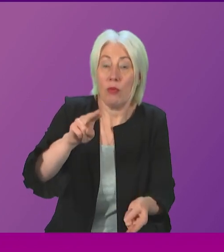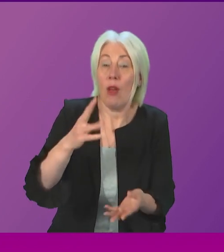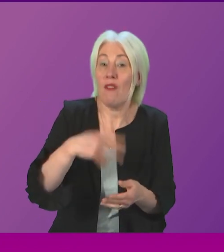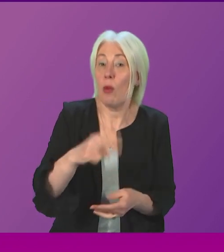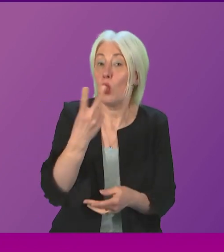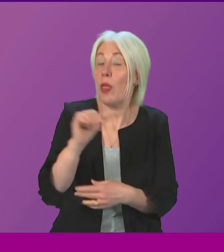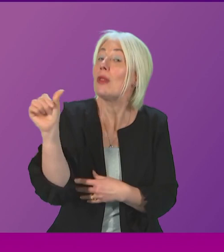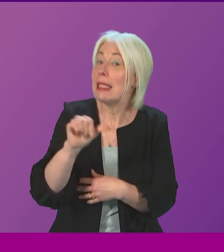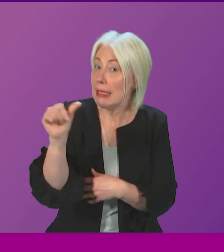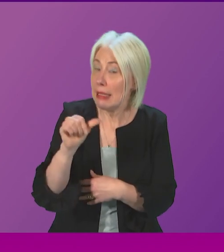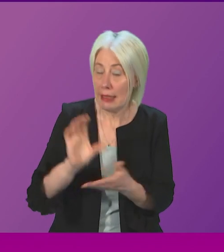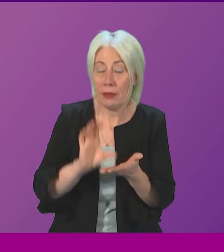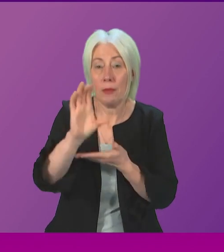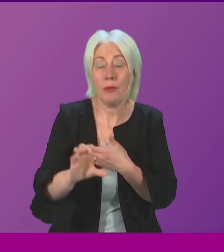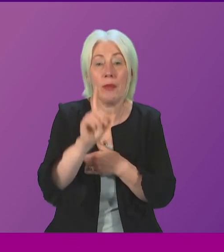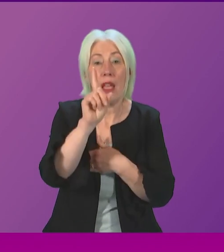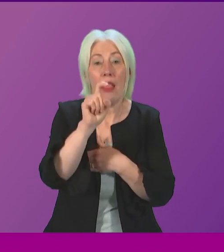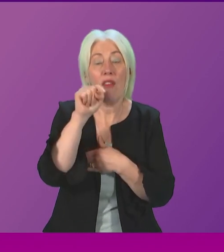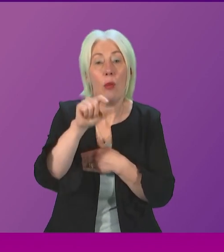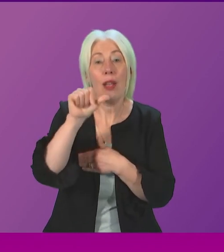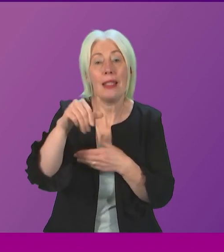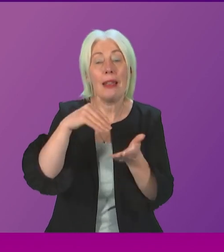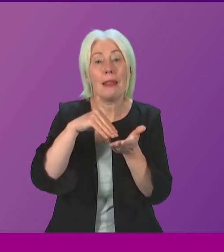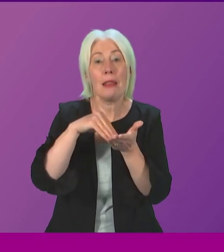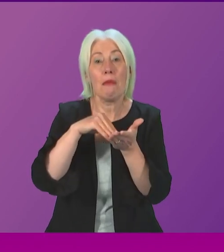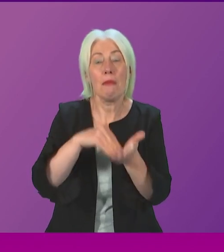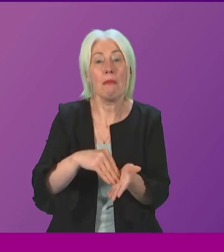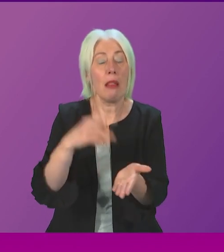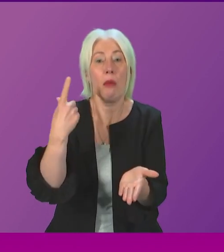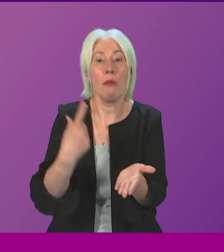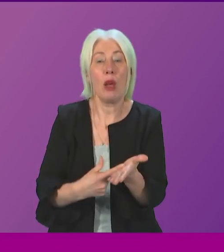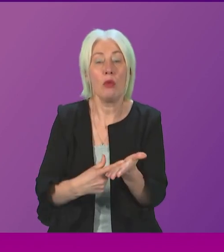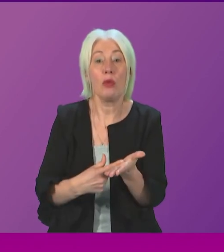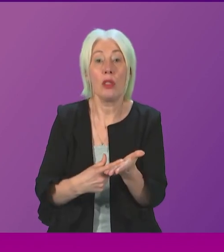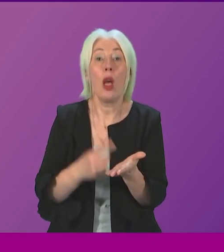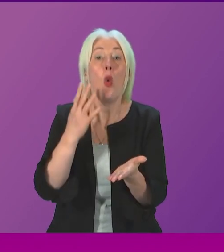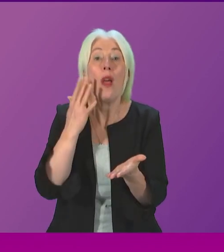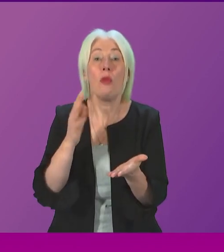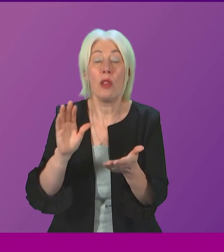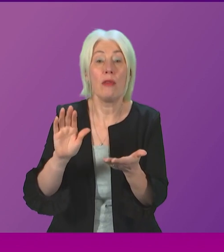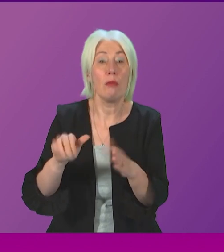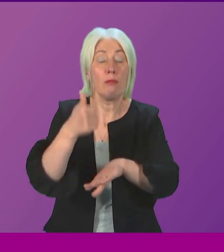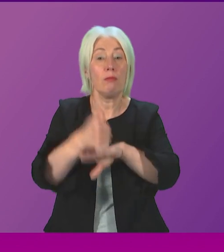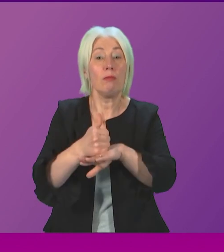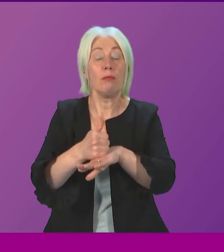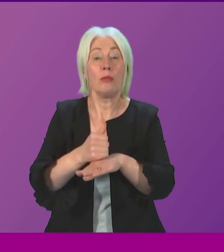We have invested more than £11.6 billion in policing since the creation of Police Scotland